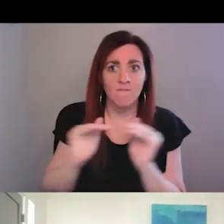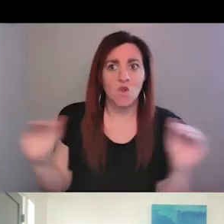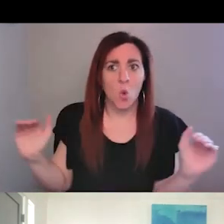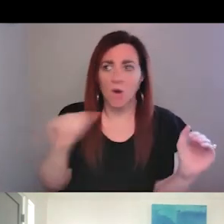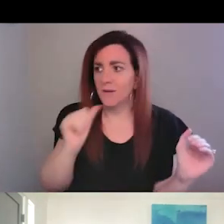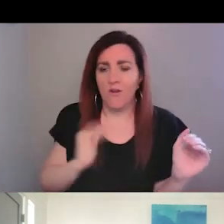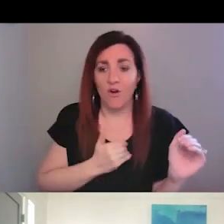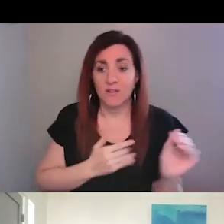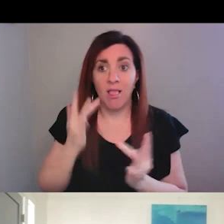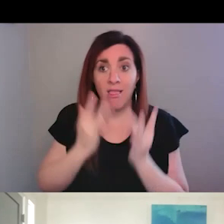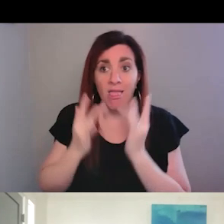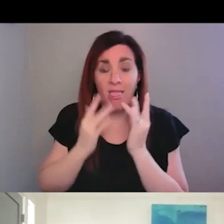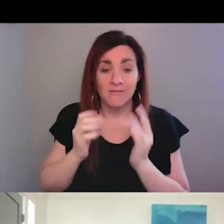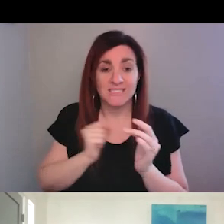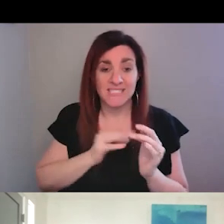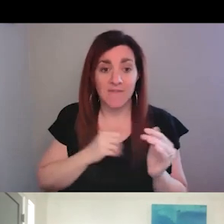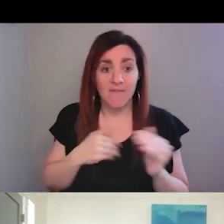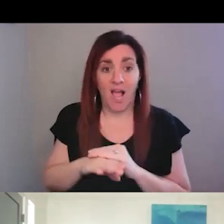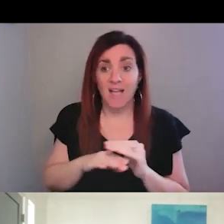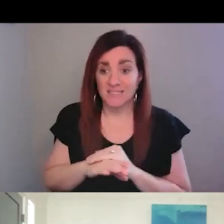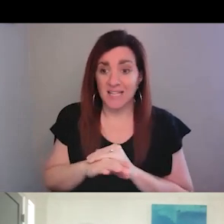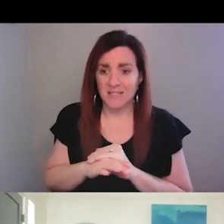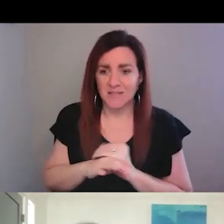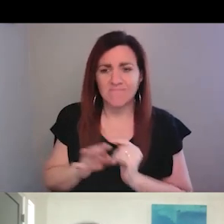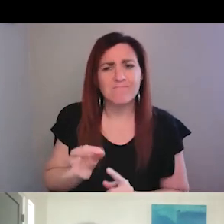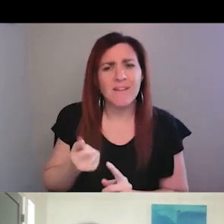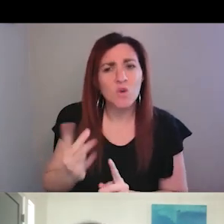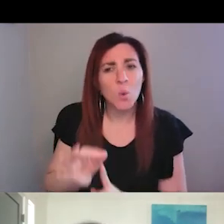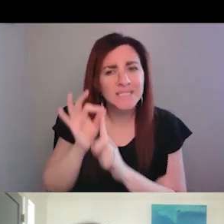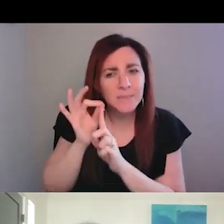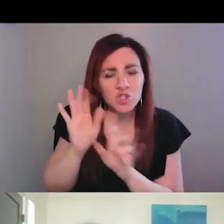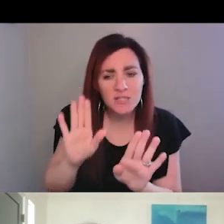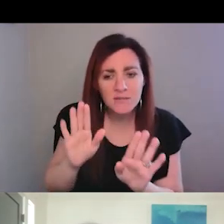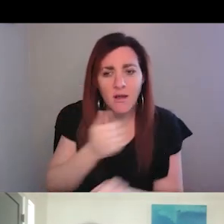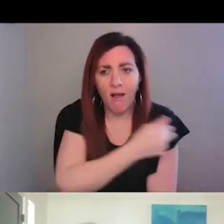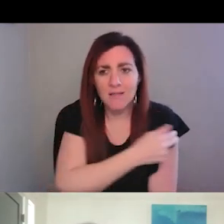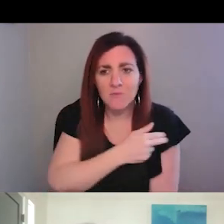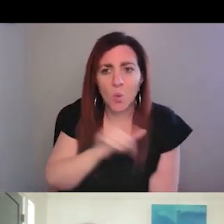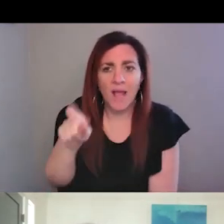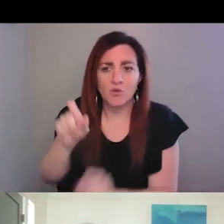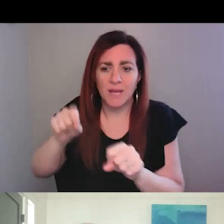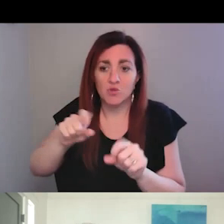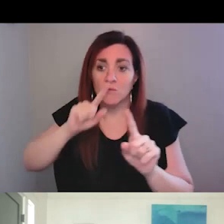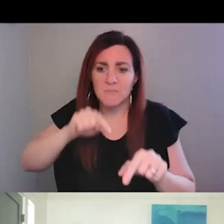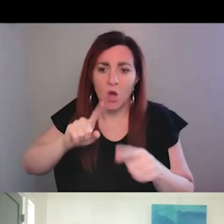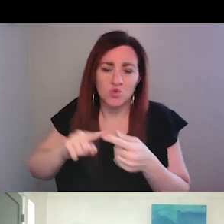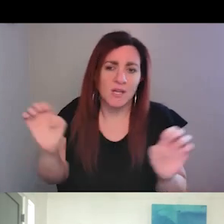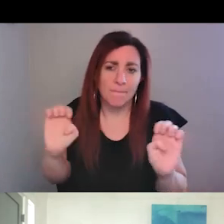STAFF HAVE ACCESS TO THAT AREA. BECAUSE THEY ARE IN A HOSPITAL, WE HAVE TO BE ABLE TO RESPOND TO EMERGENCIES OR DISASTERS TO CODE